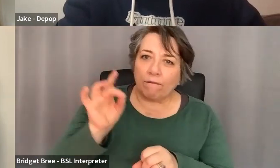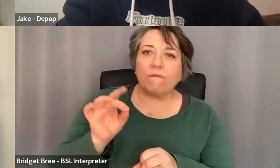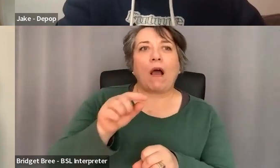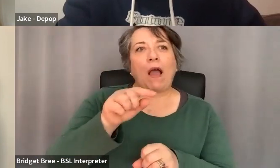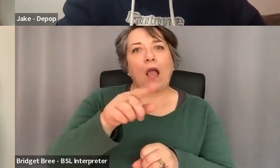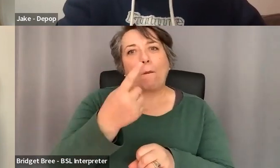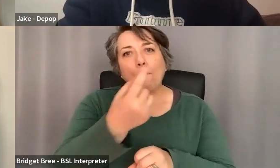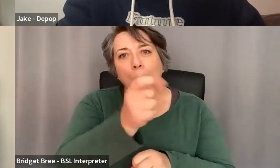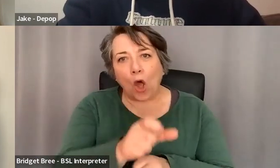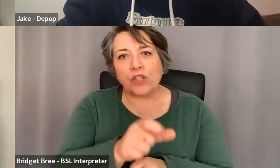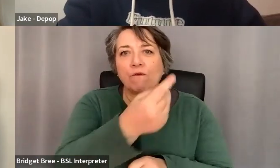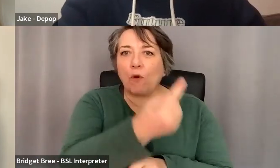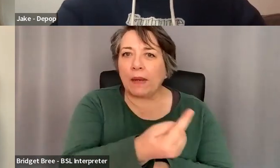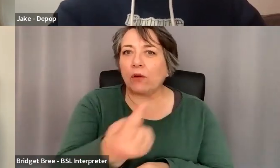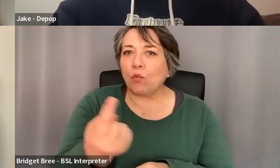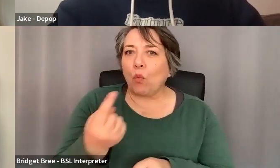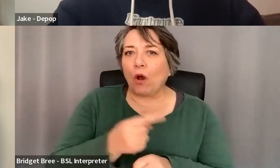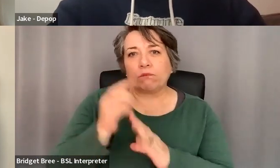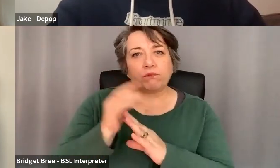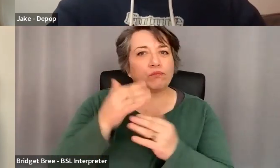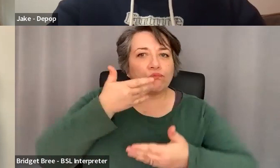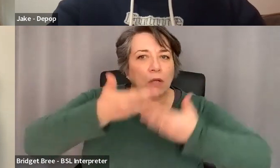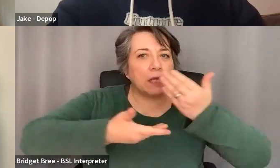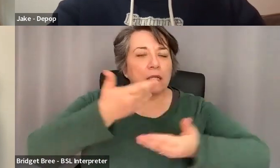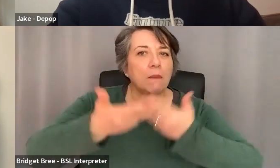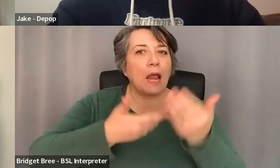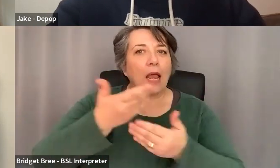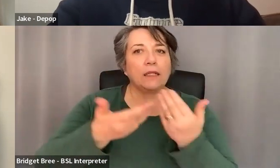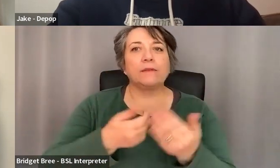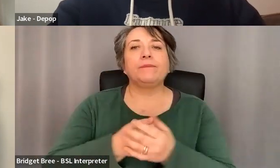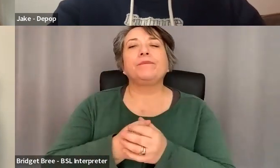what they do and what their teams are focusing on to really bring it to life. We invite a member of the team to talk about what they are doing and focussing on to it to life.